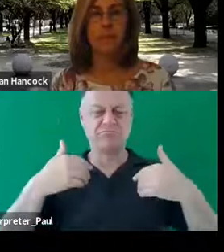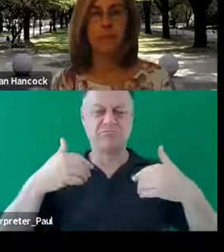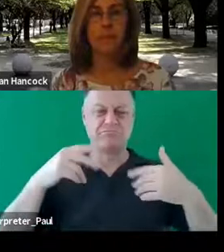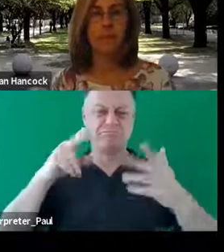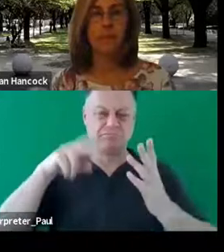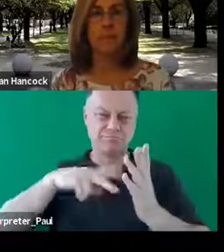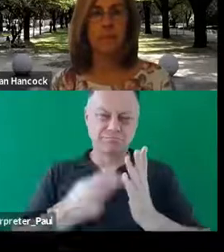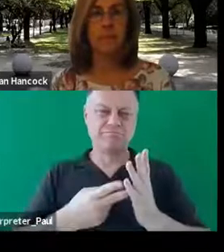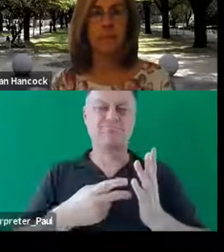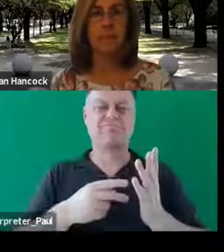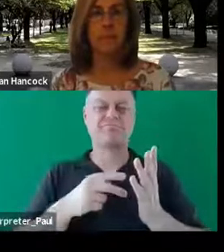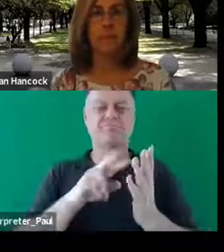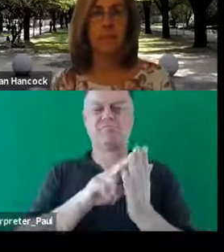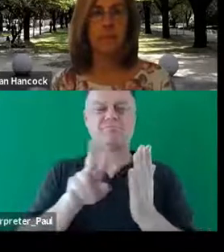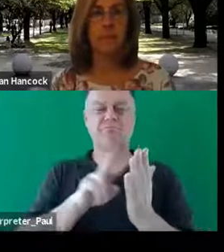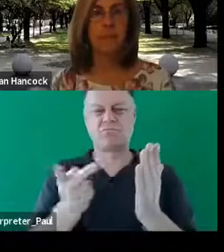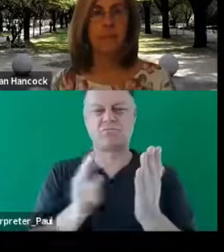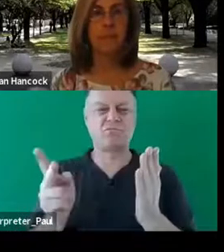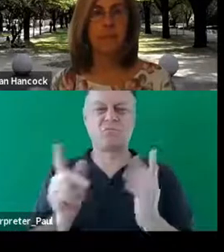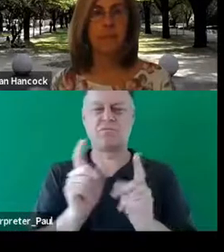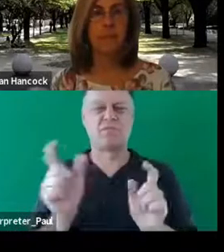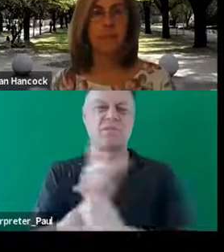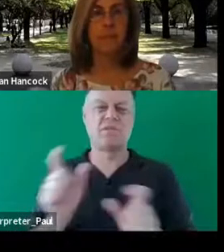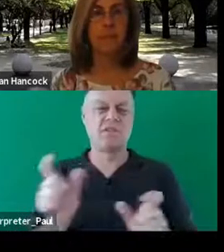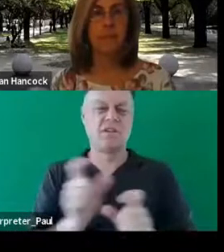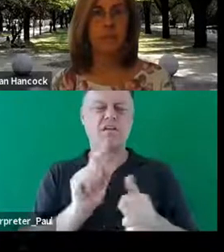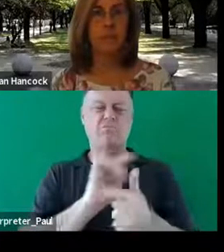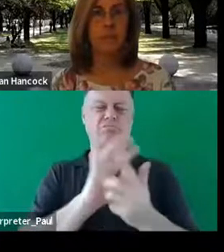that’s partly how we’ve managed to get and keep our leader onside by